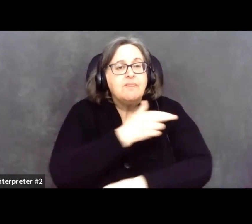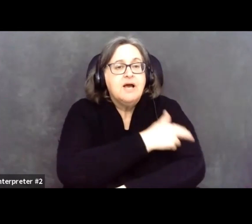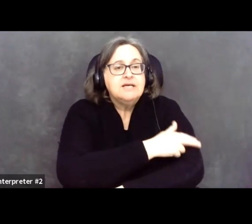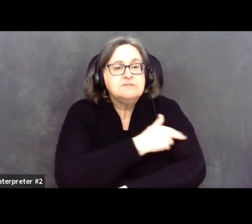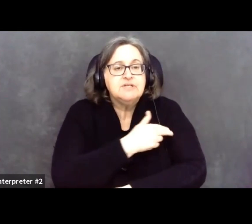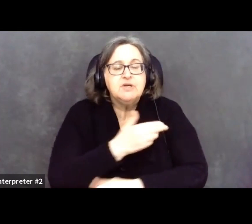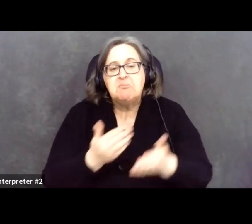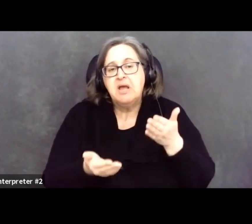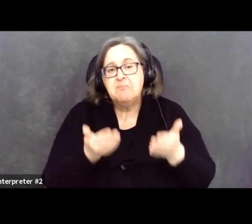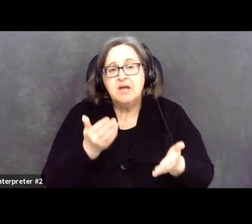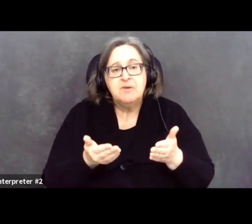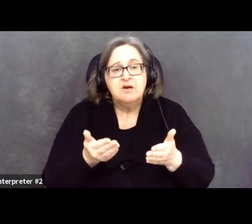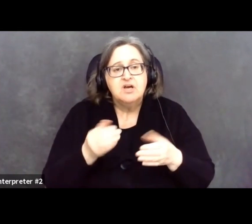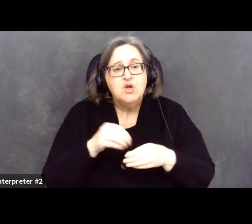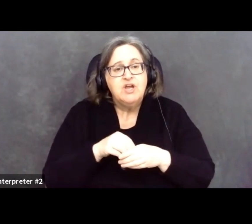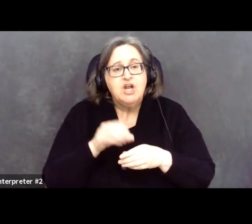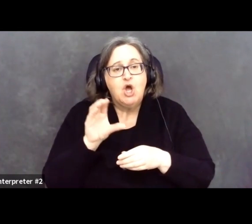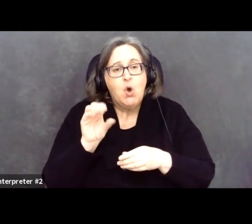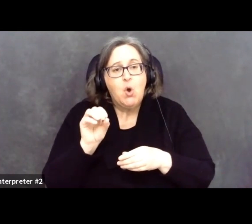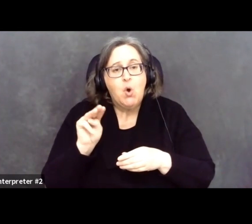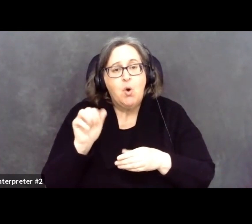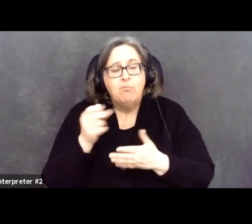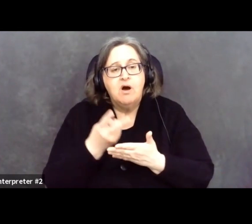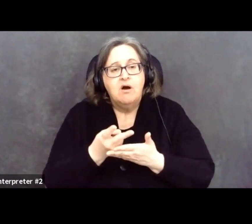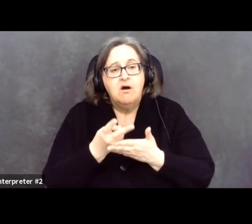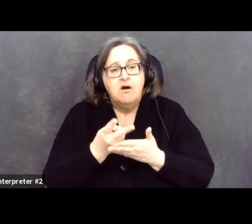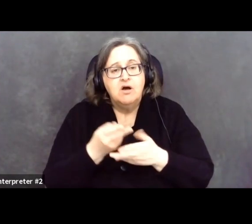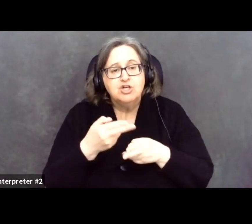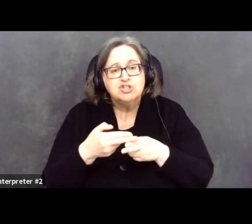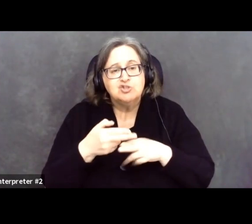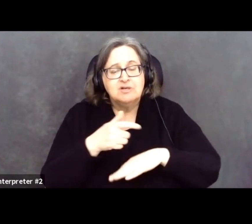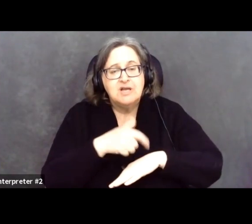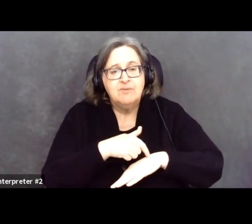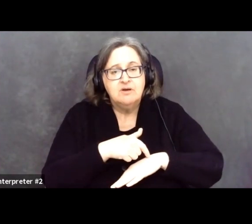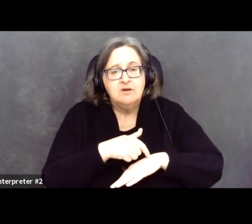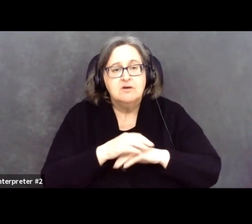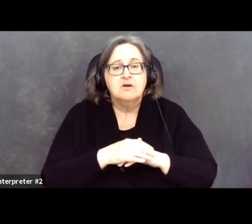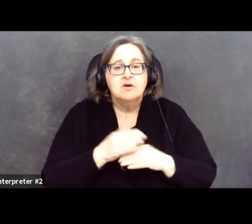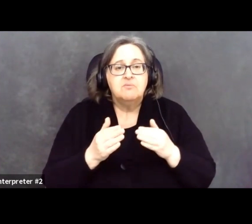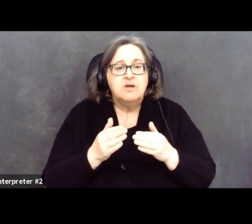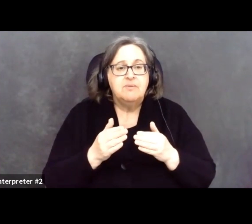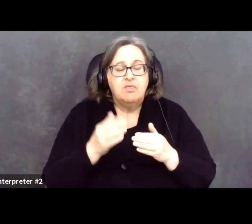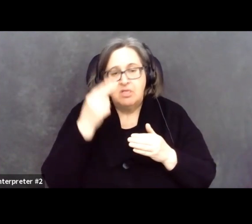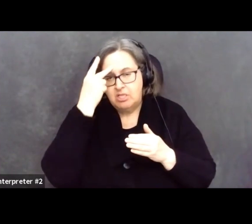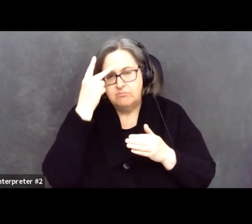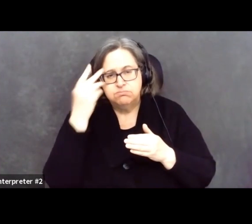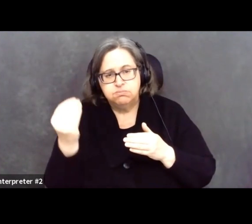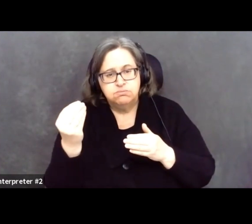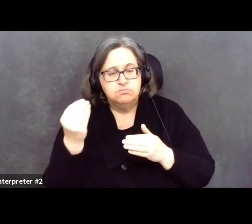Maybe they are in a coma for a short peer of time, maybe they have lost consciousness for under a day